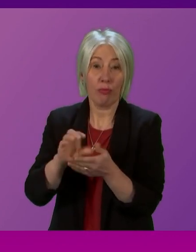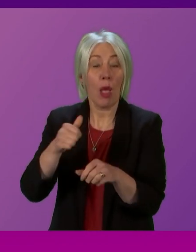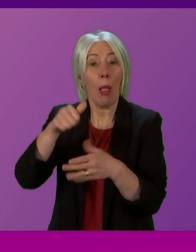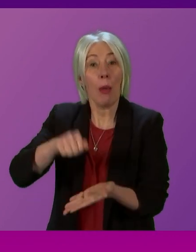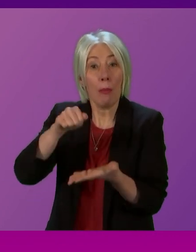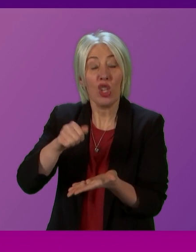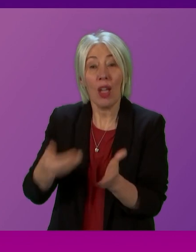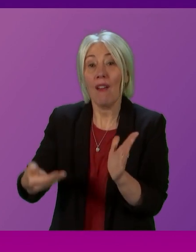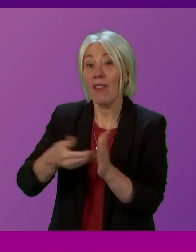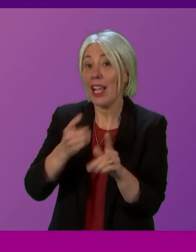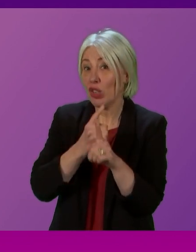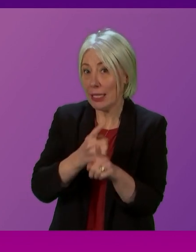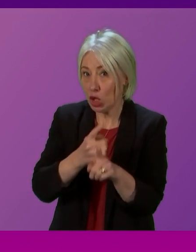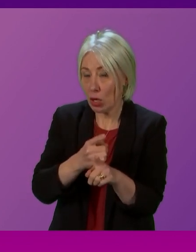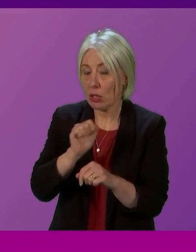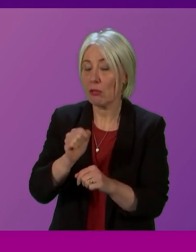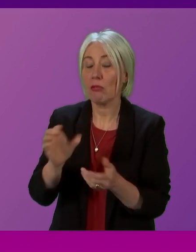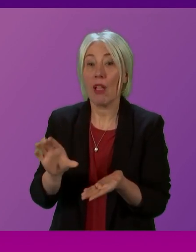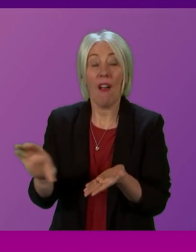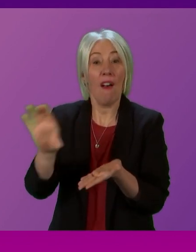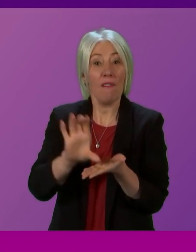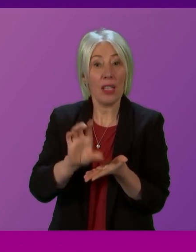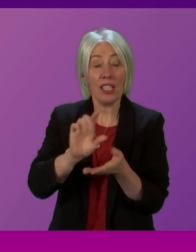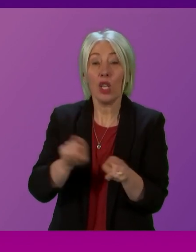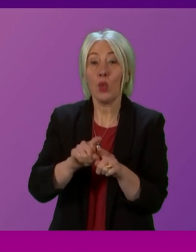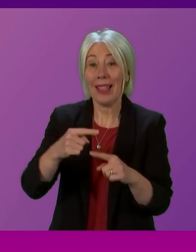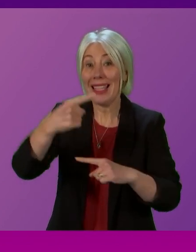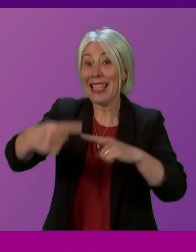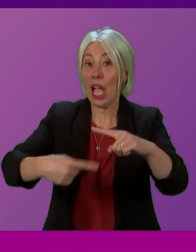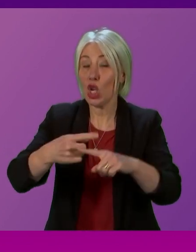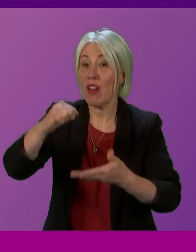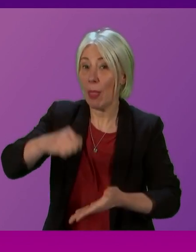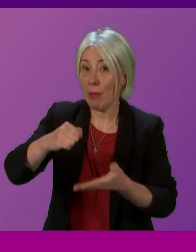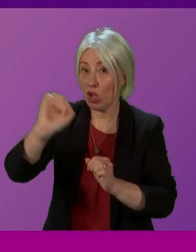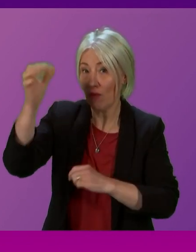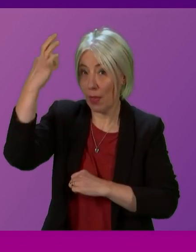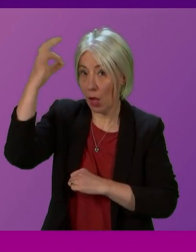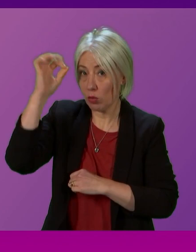additional teachers. That funding will also be included in next year’s budget for councils, as part of our